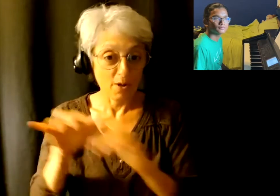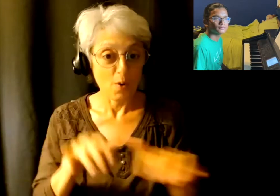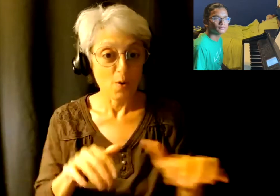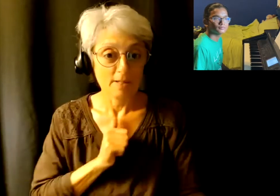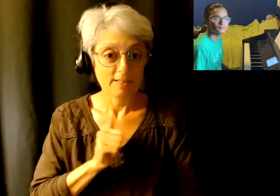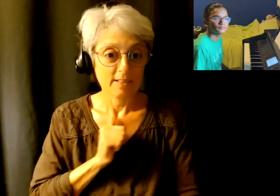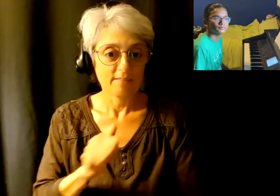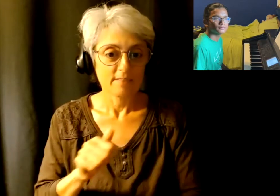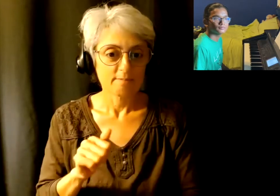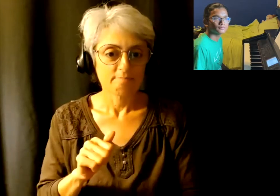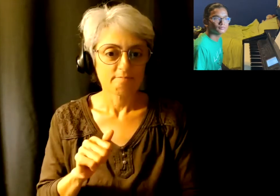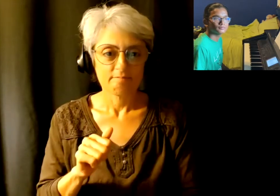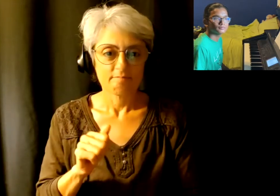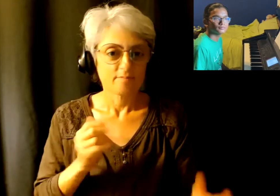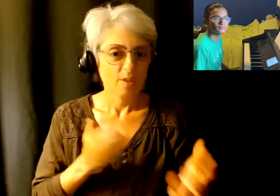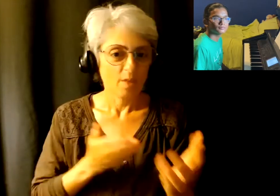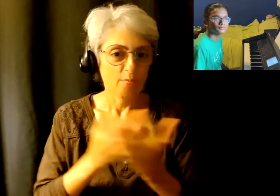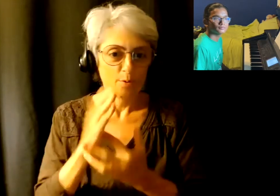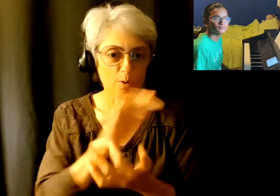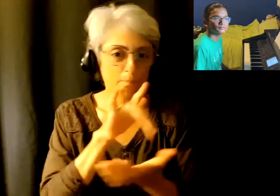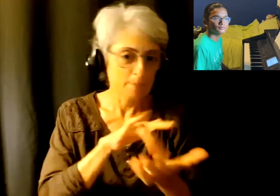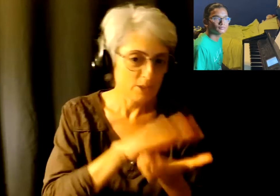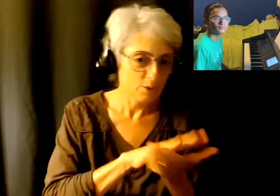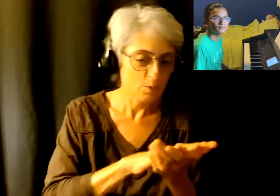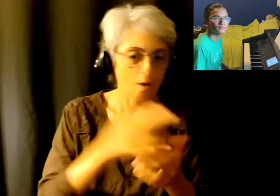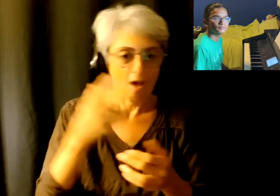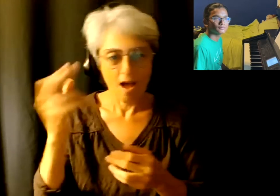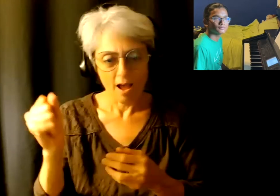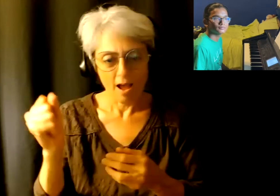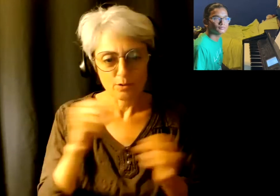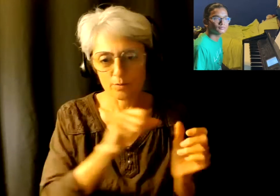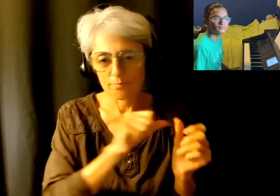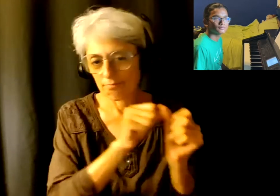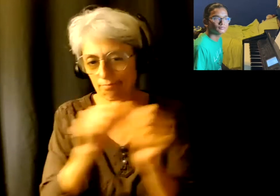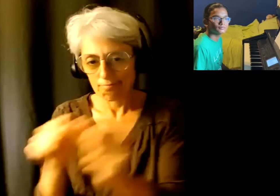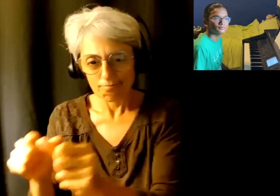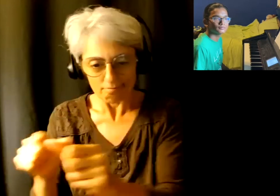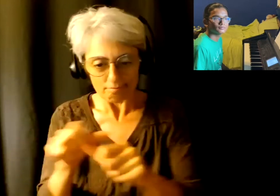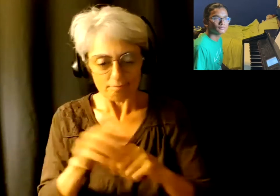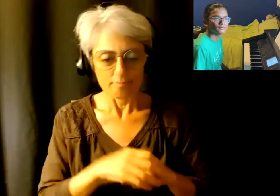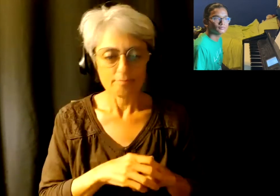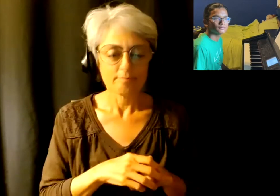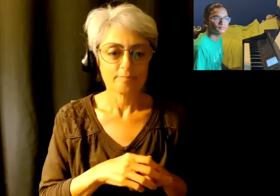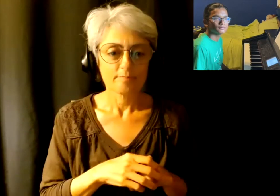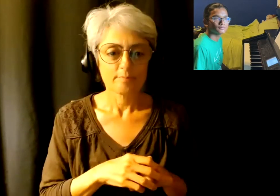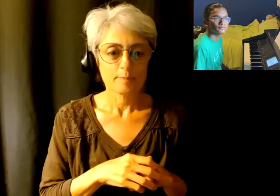that all throughout middle school and high school and I would learn songs by reading